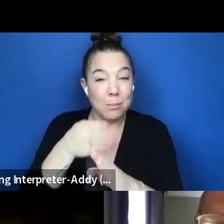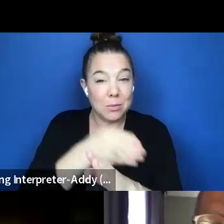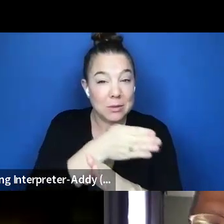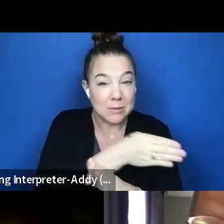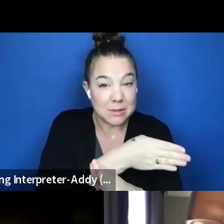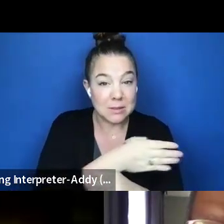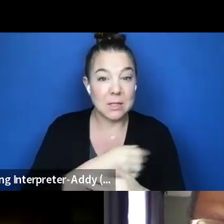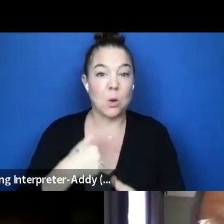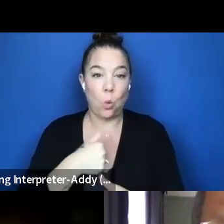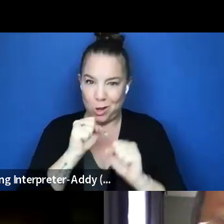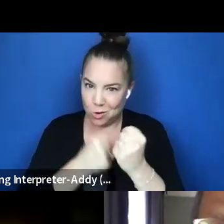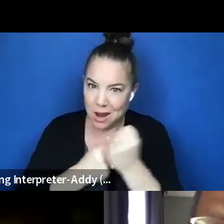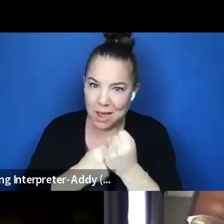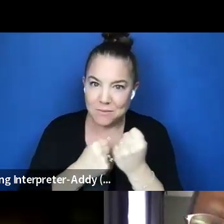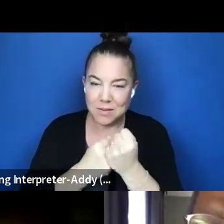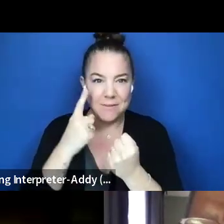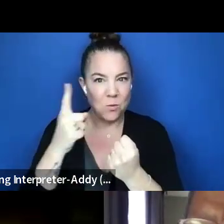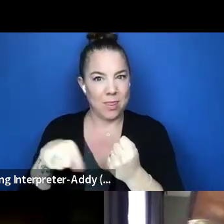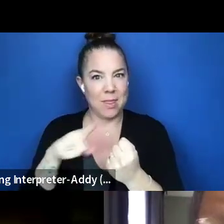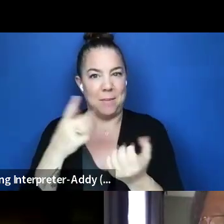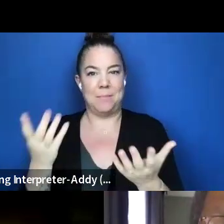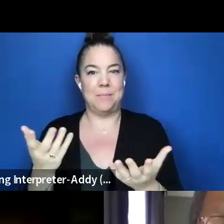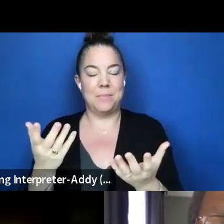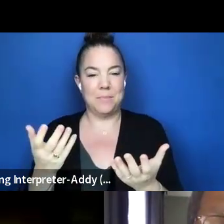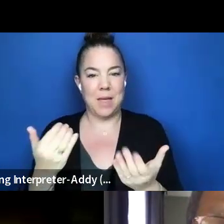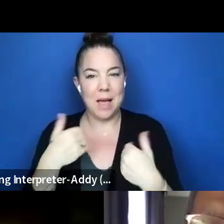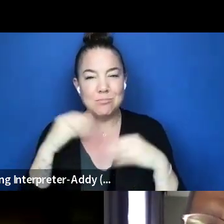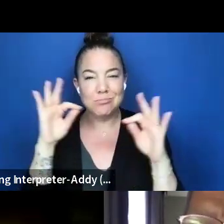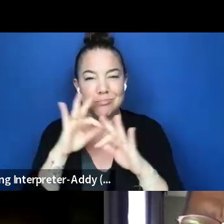Don Posh: we could have advocated for them. I had no idea that they were out there.